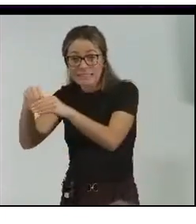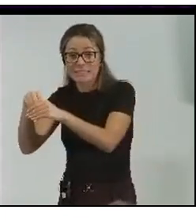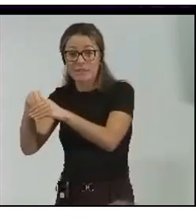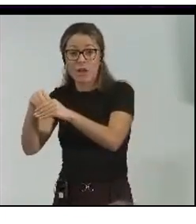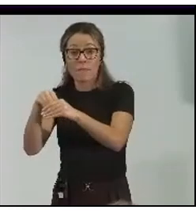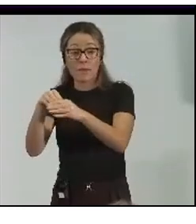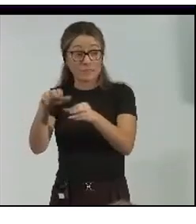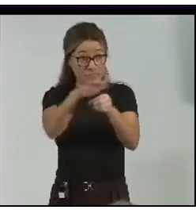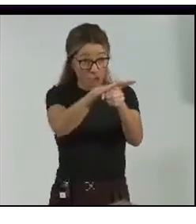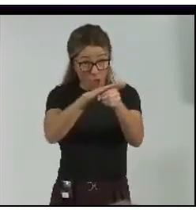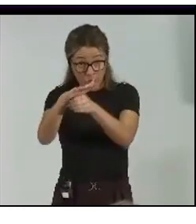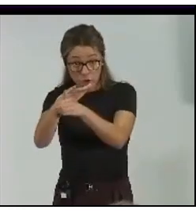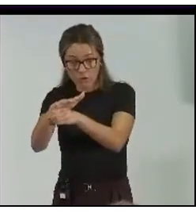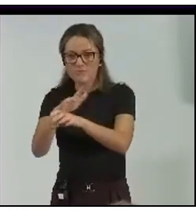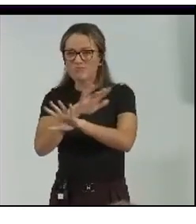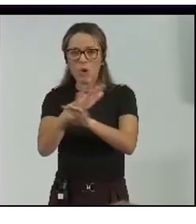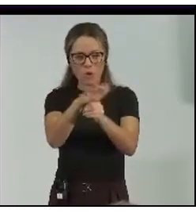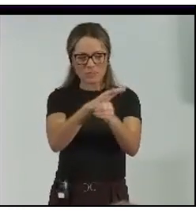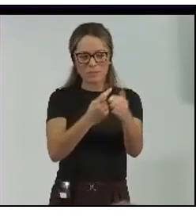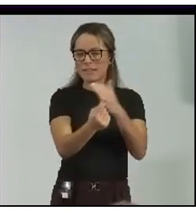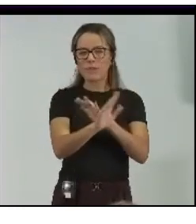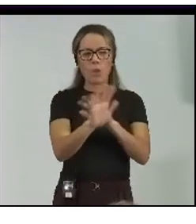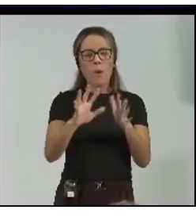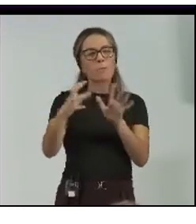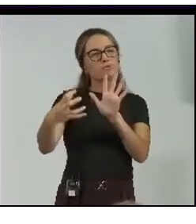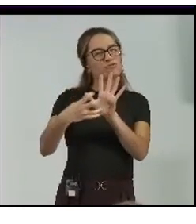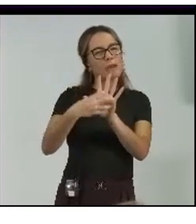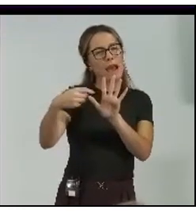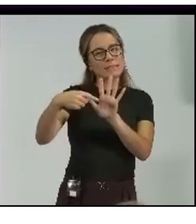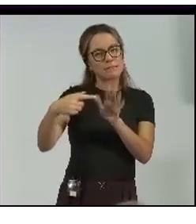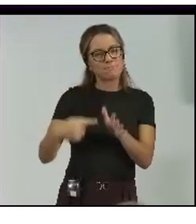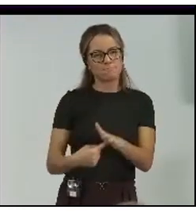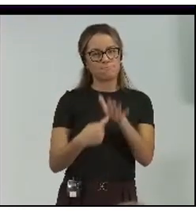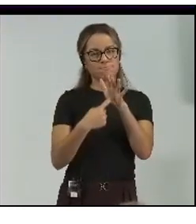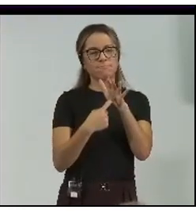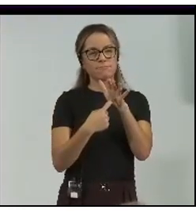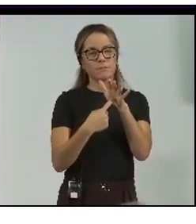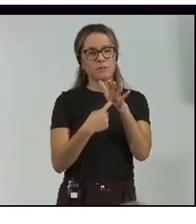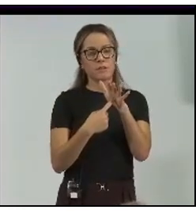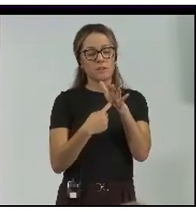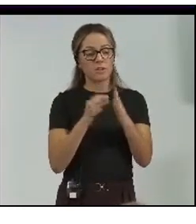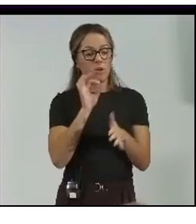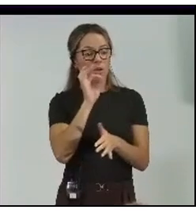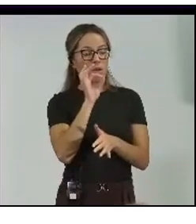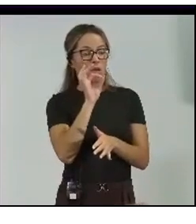There's so many different forms of context, so just asking it to do its best.